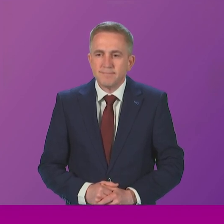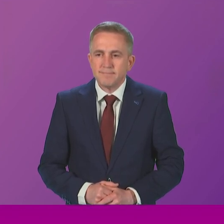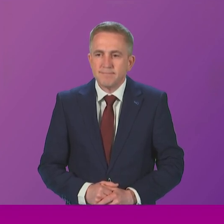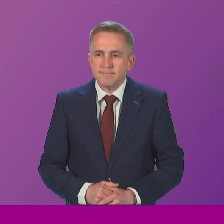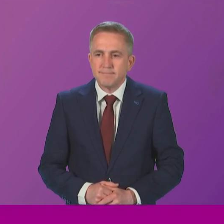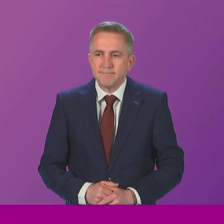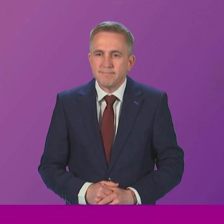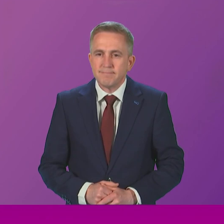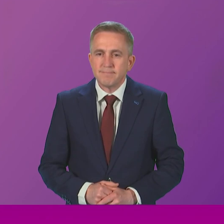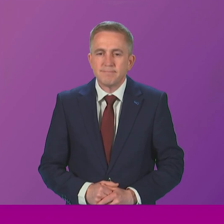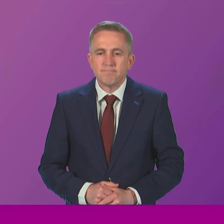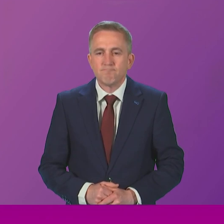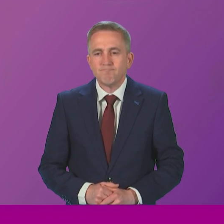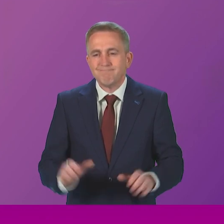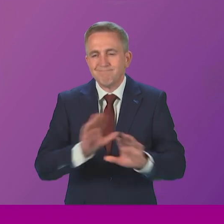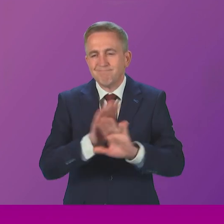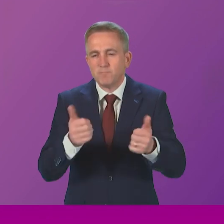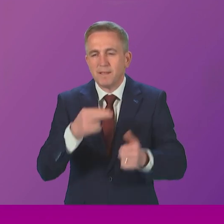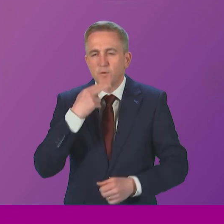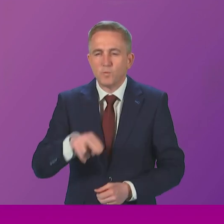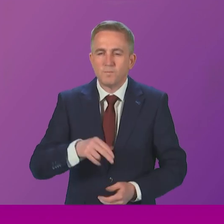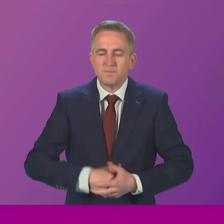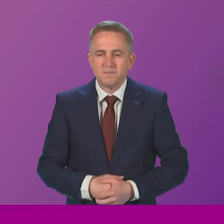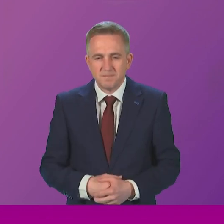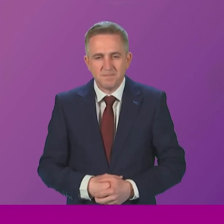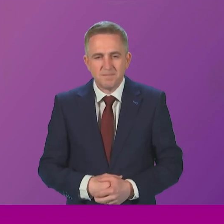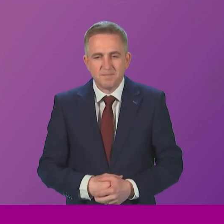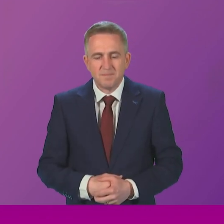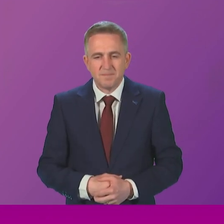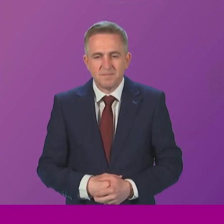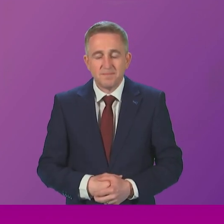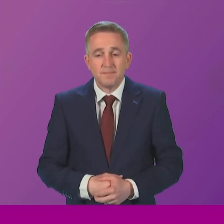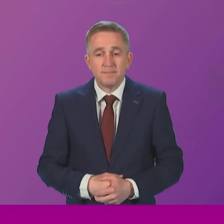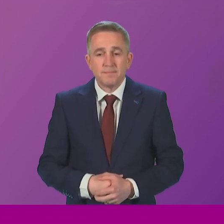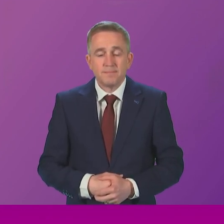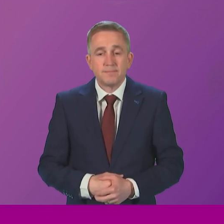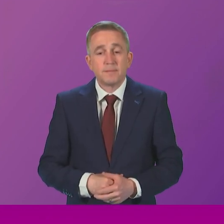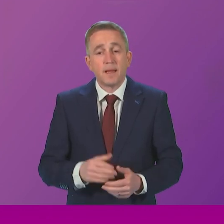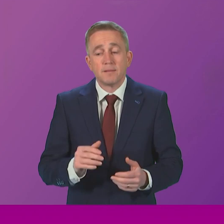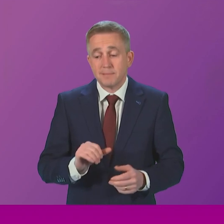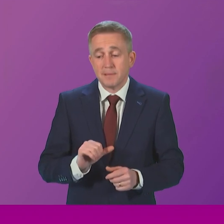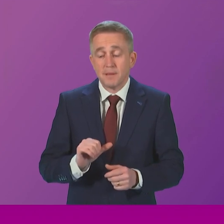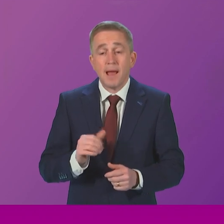Good afternoon. The first item of business this afternoon is time for reflection. Our